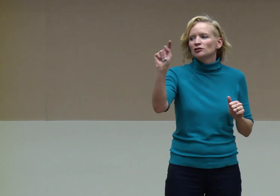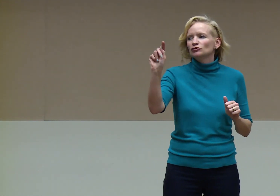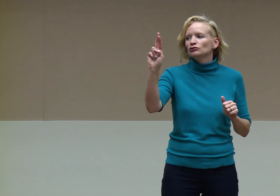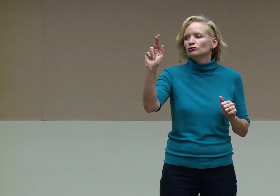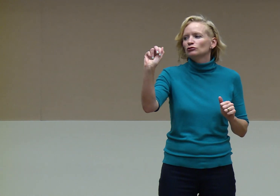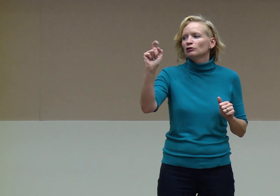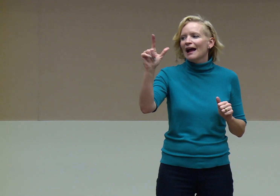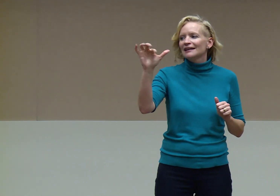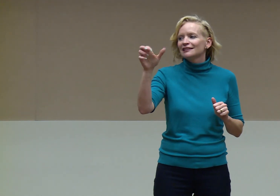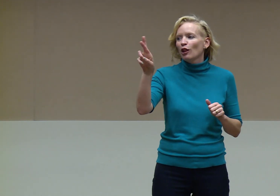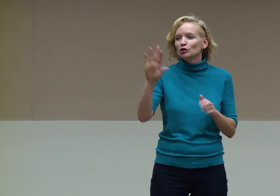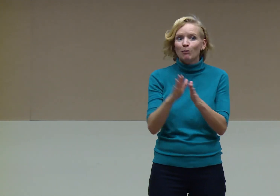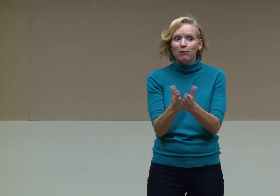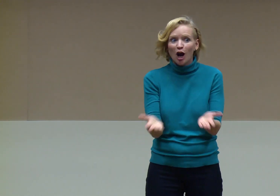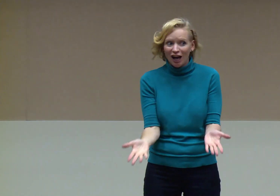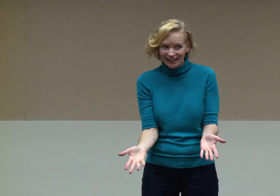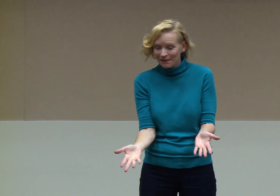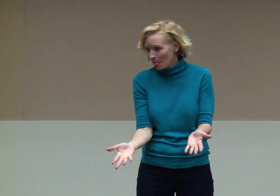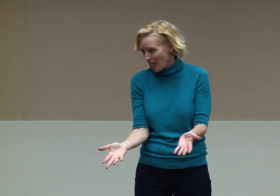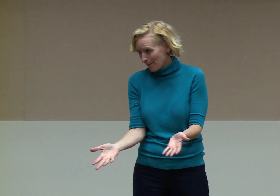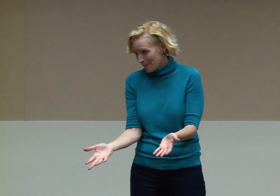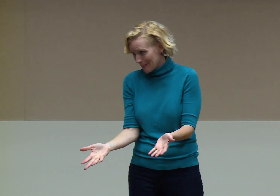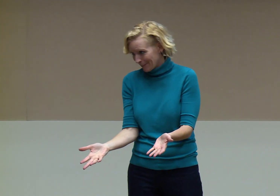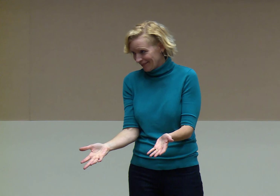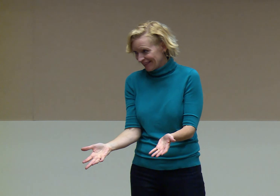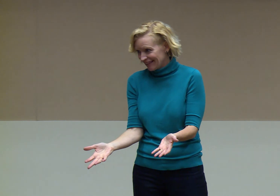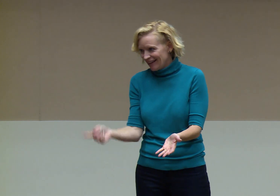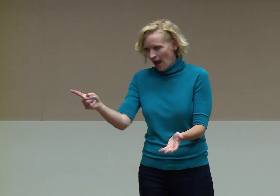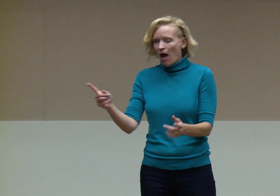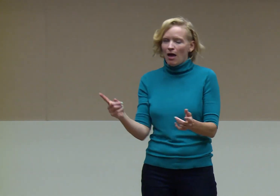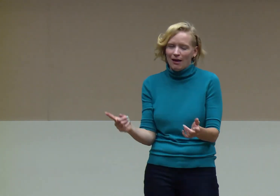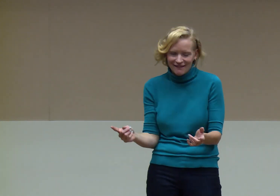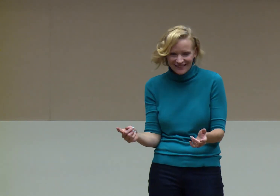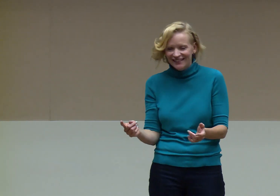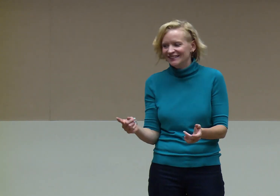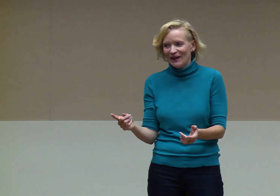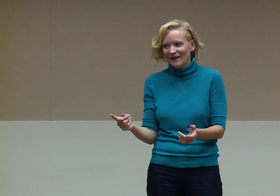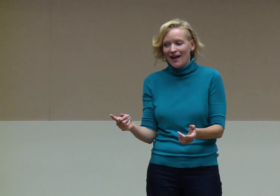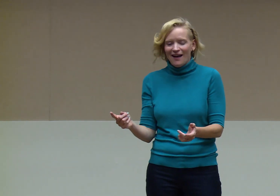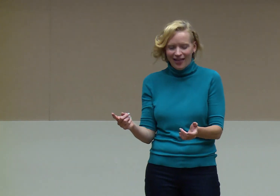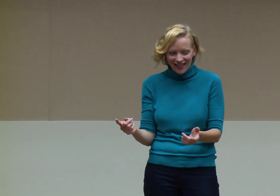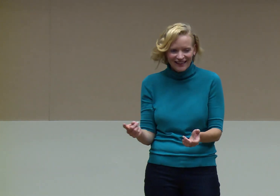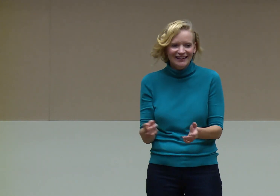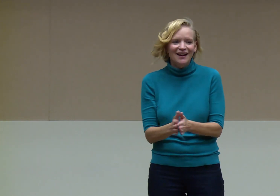with Matt Trappler's book? Oy. I know. I saw that sigh.